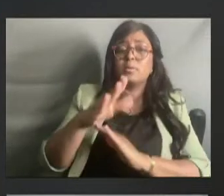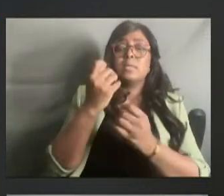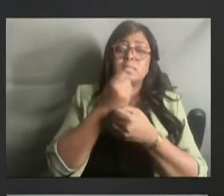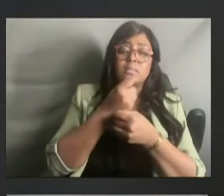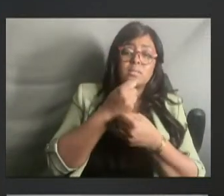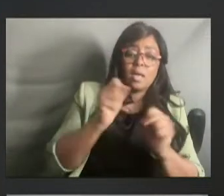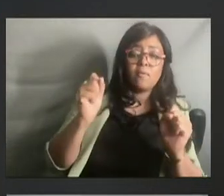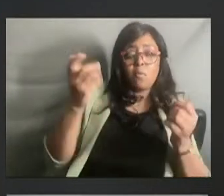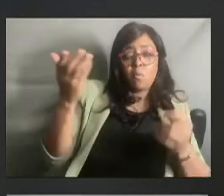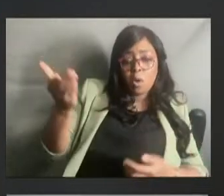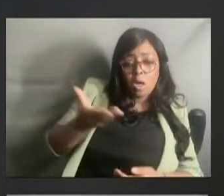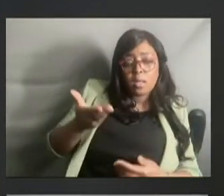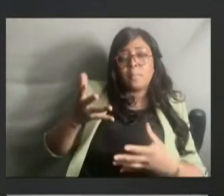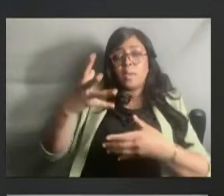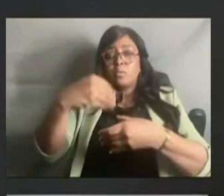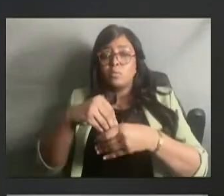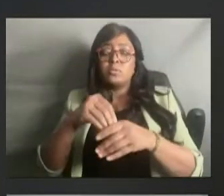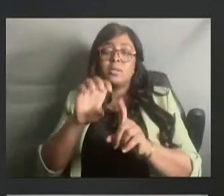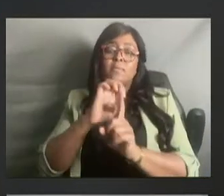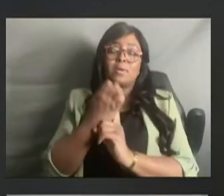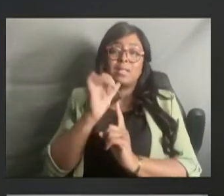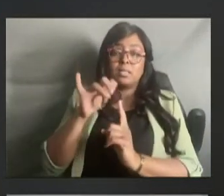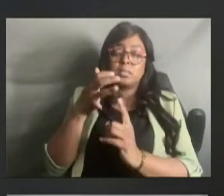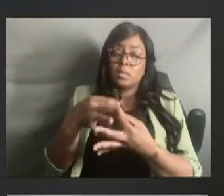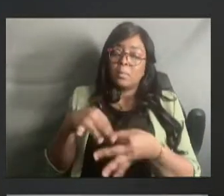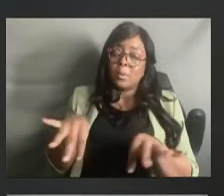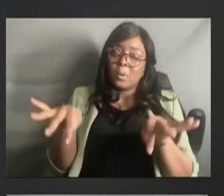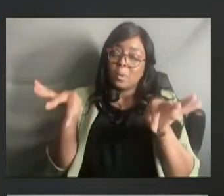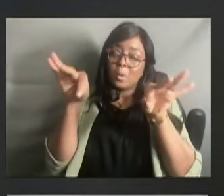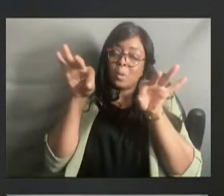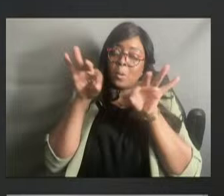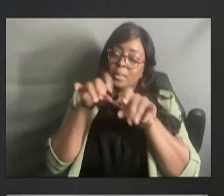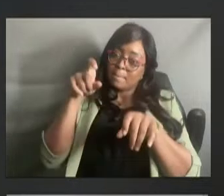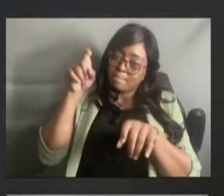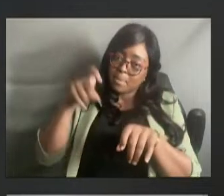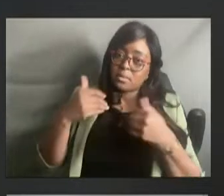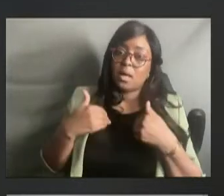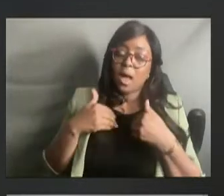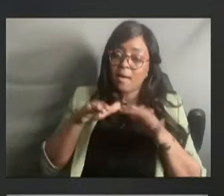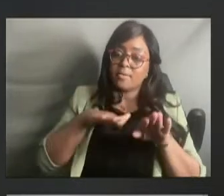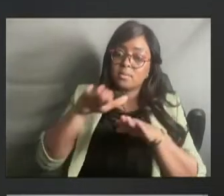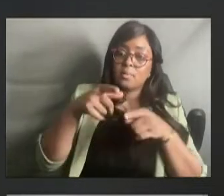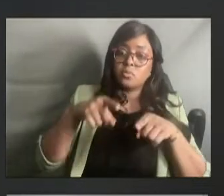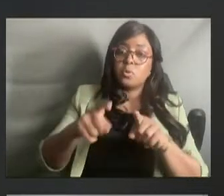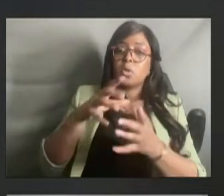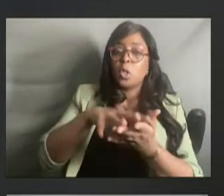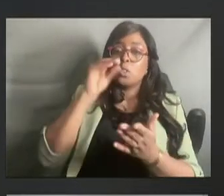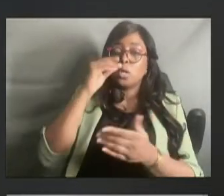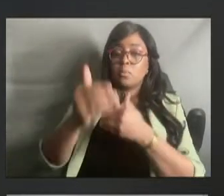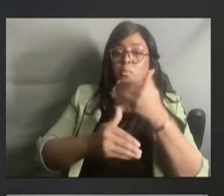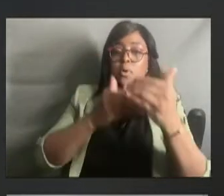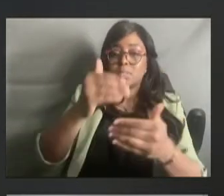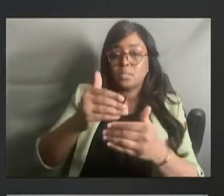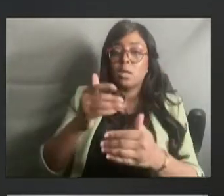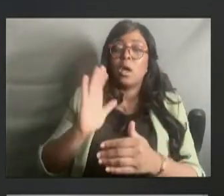they're coming to safe, welcoming and supportive and inclusive environments. That is